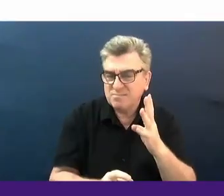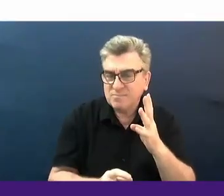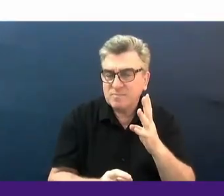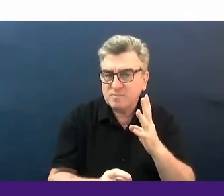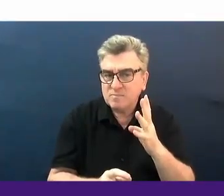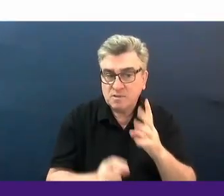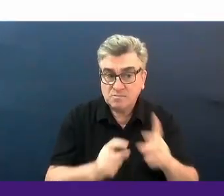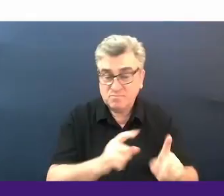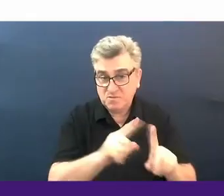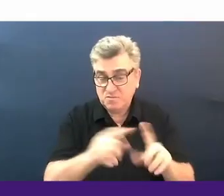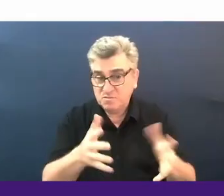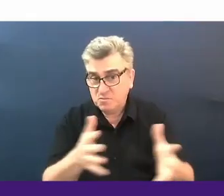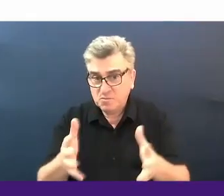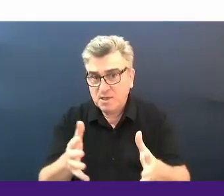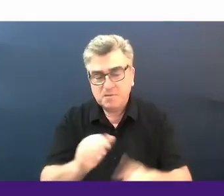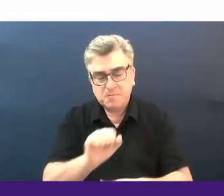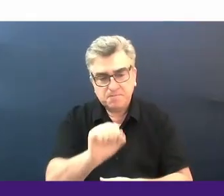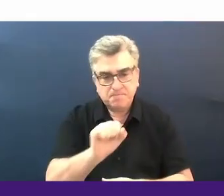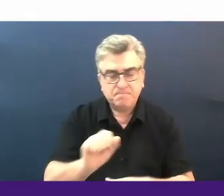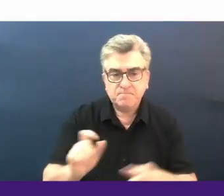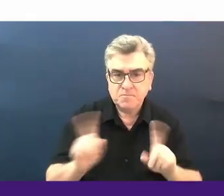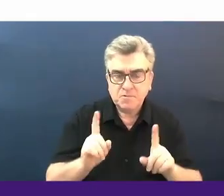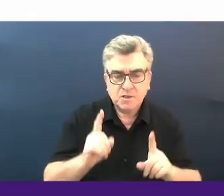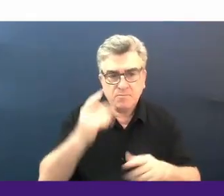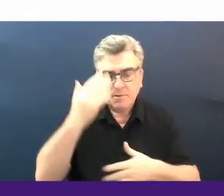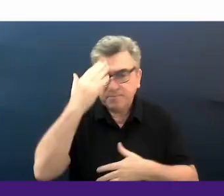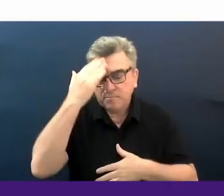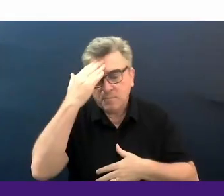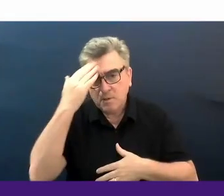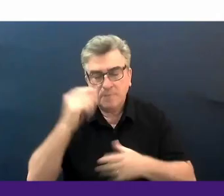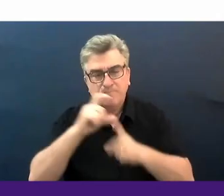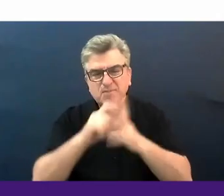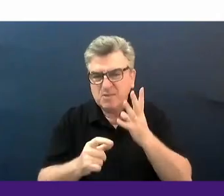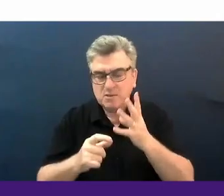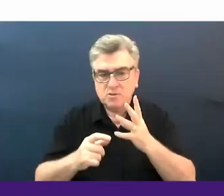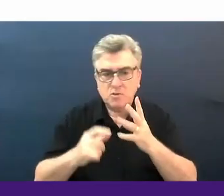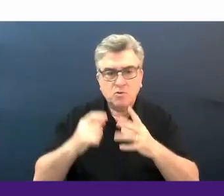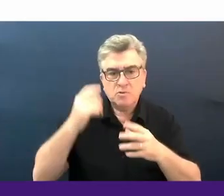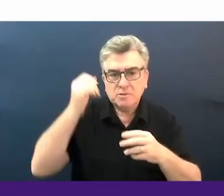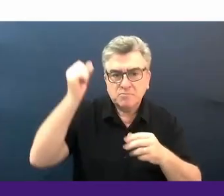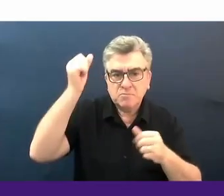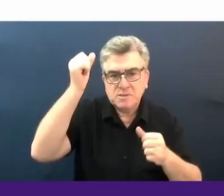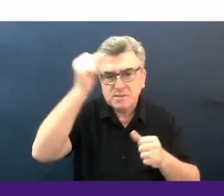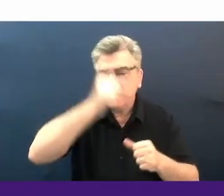people with intellectual and developmental disability. Around roughly 30% of this group